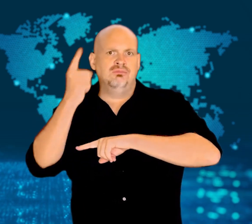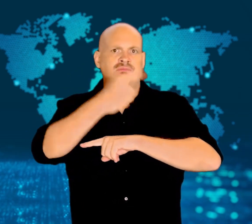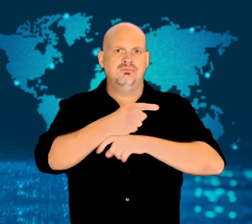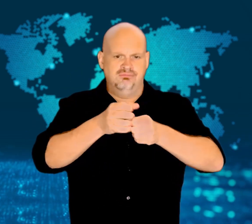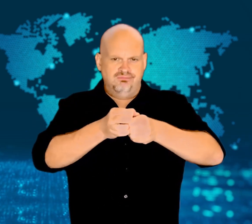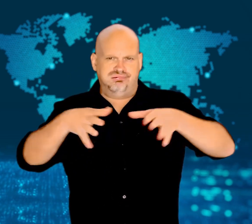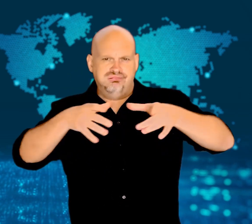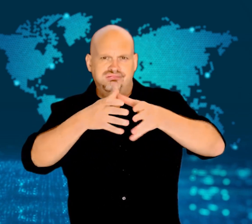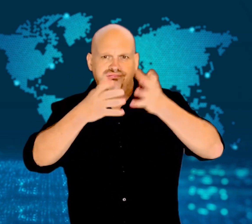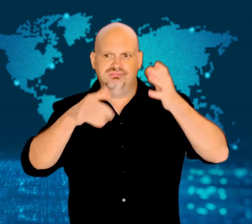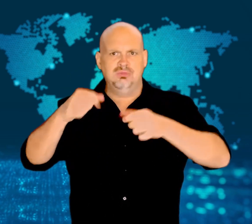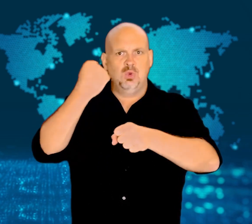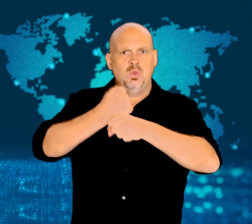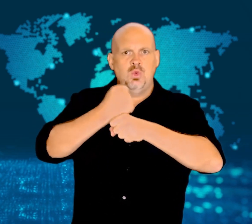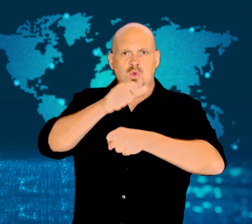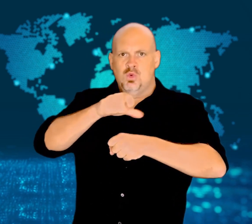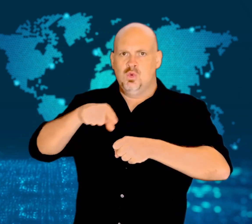on high alert.